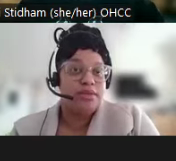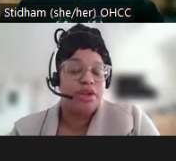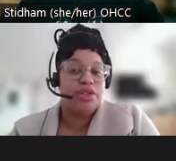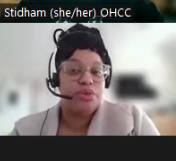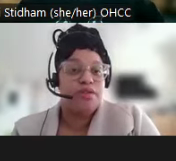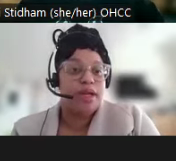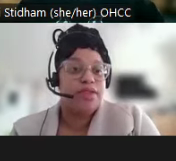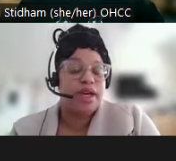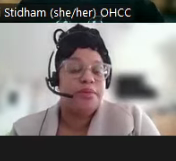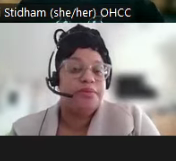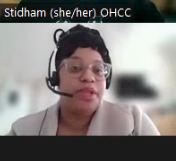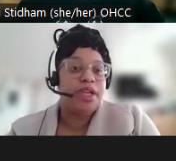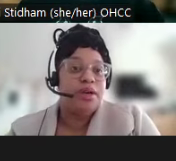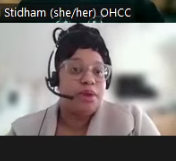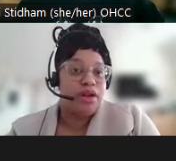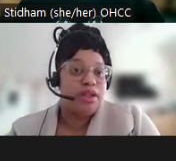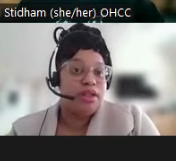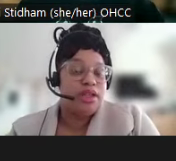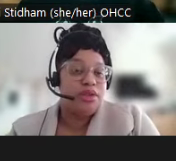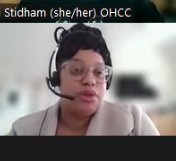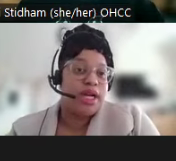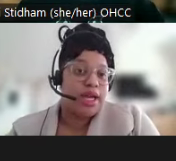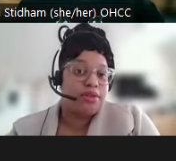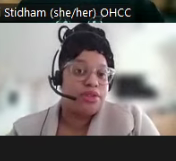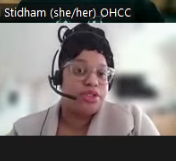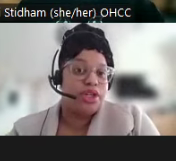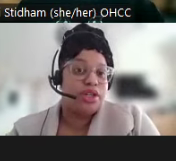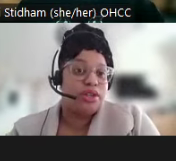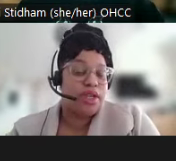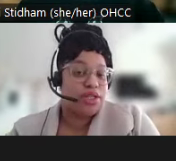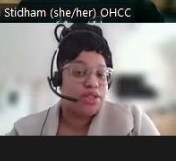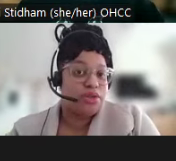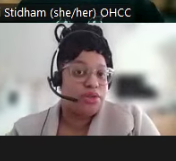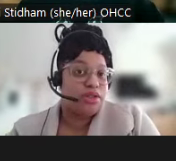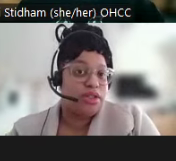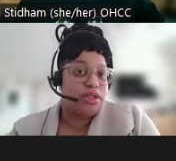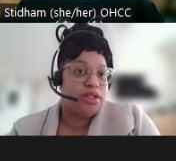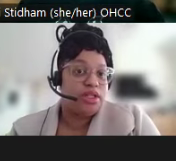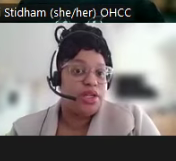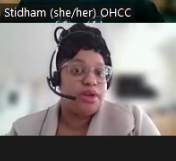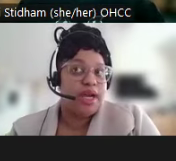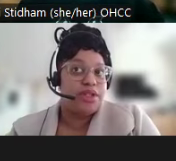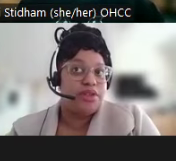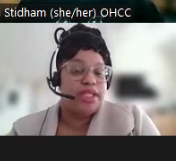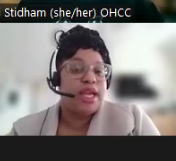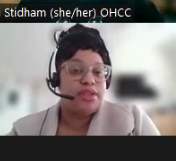before the 12-month um mark will not count towards your certification